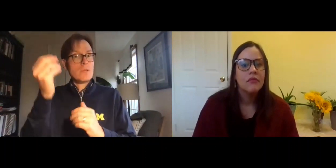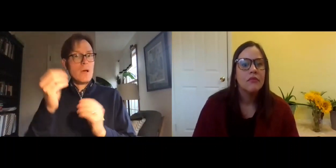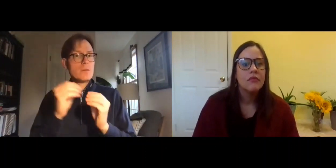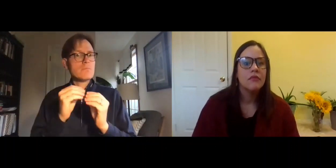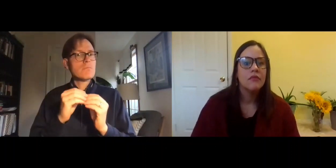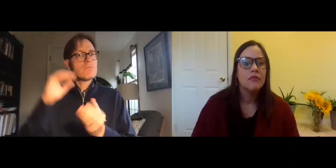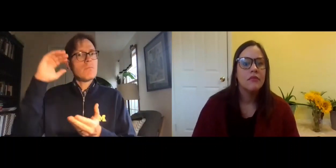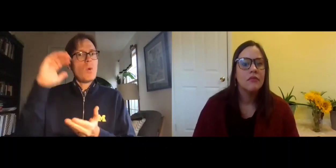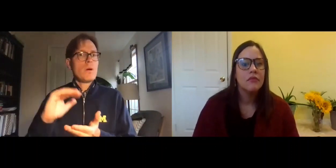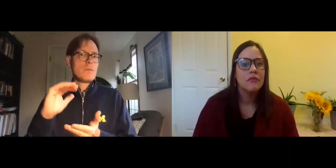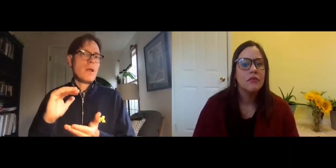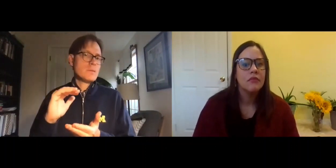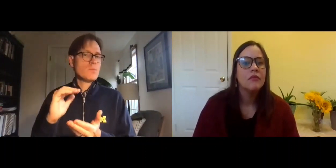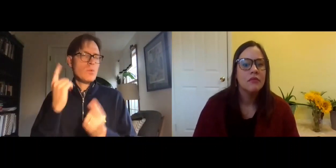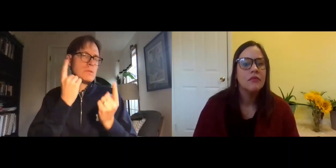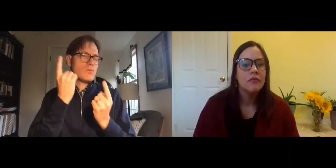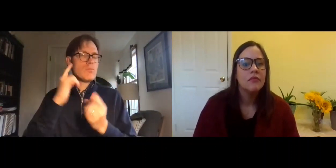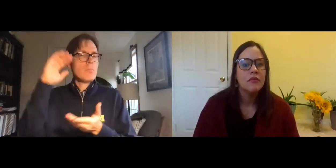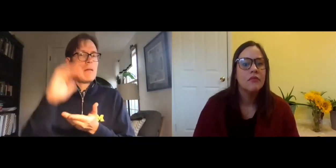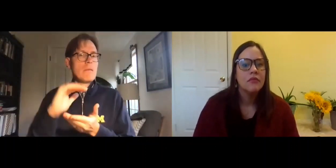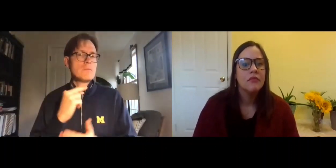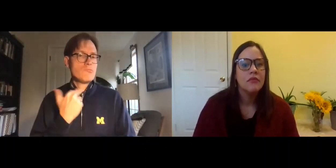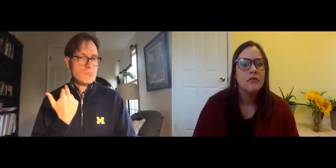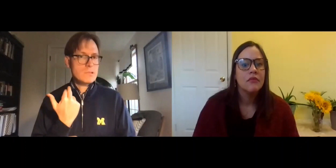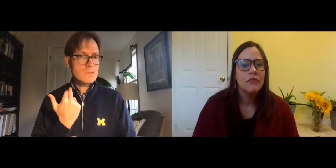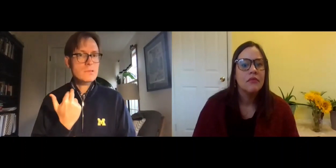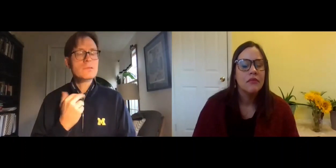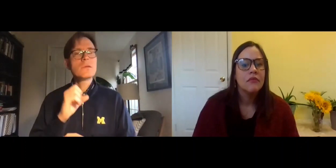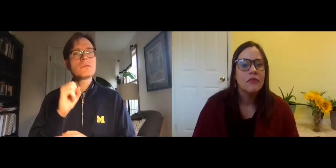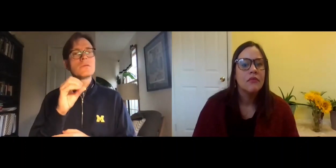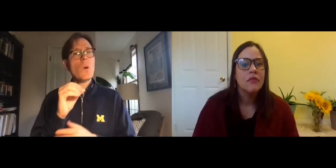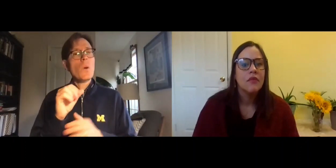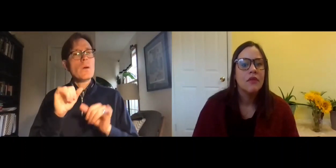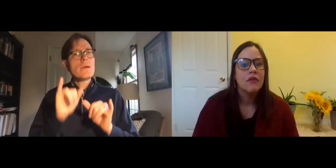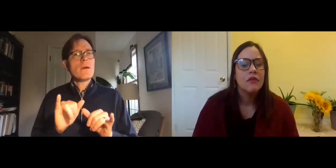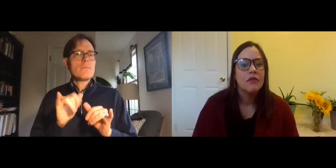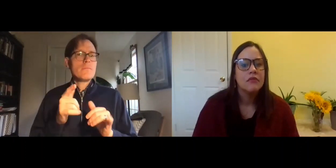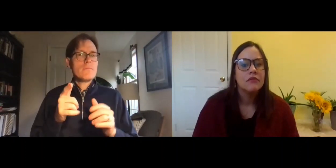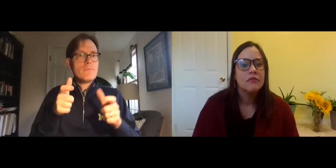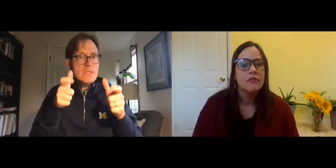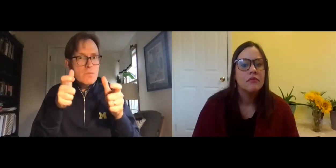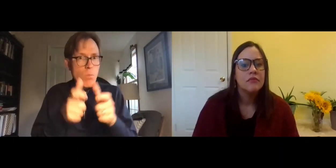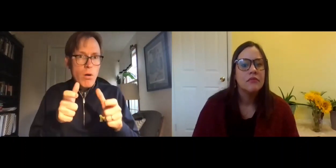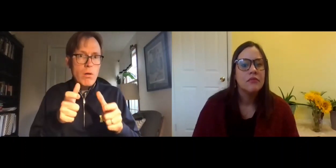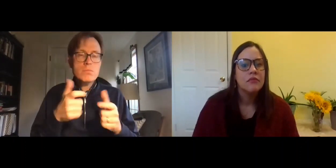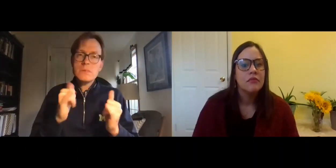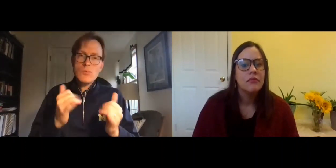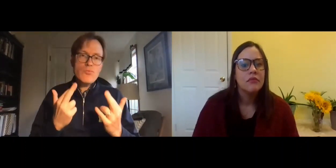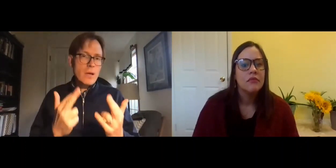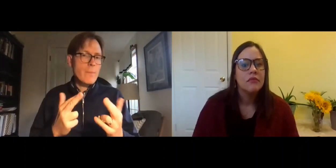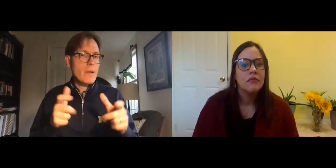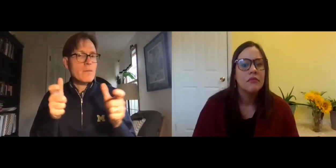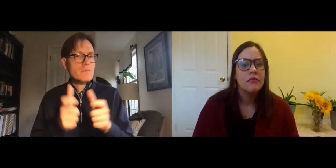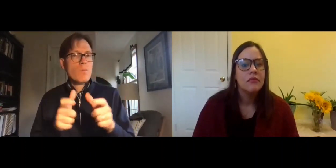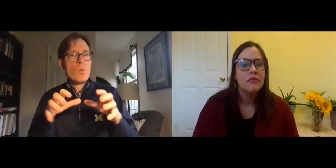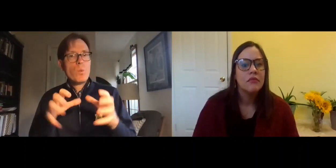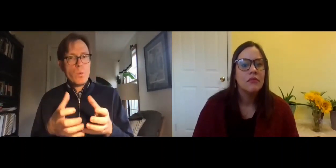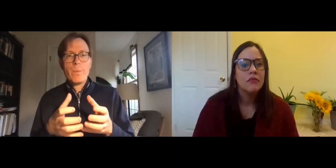It'll help keep you warm but also reduce that risk of spreading the virus. Keep it small.